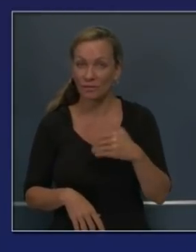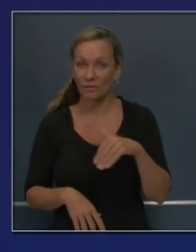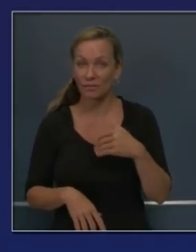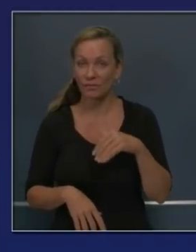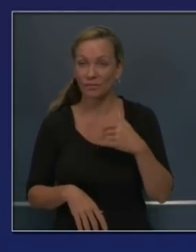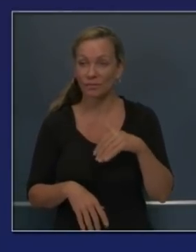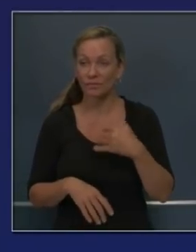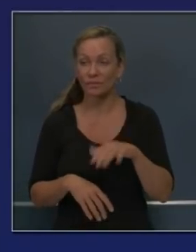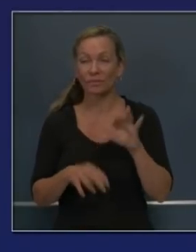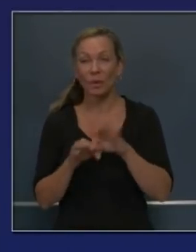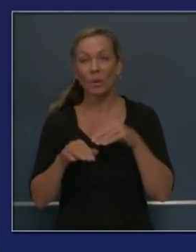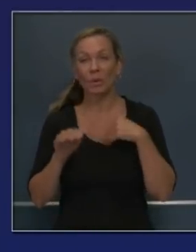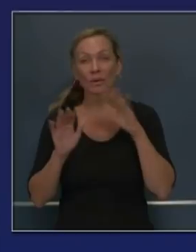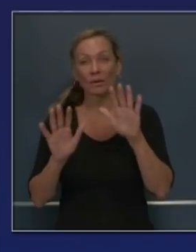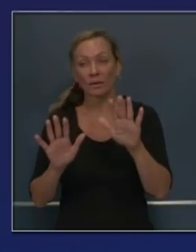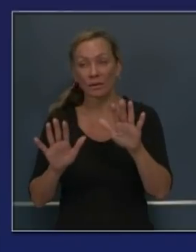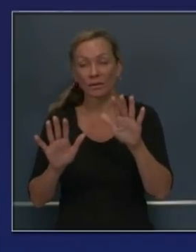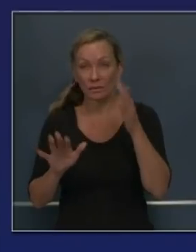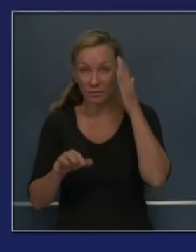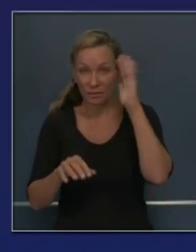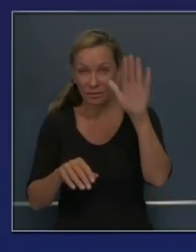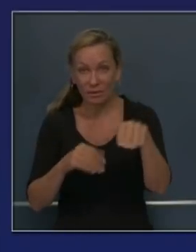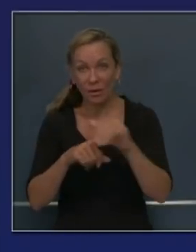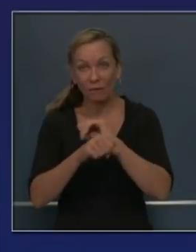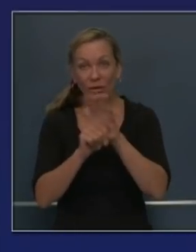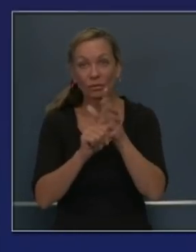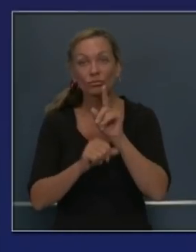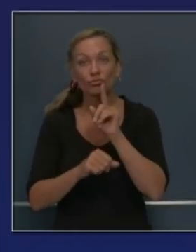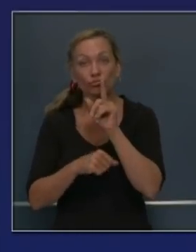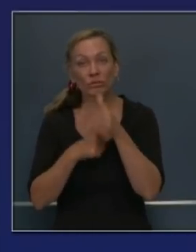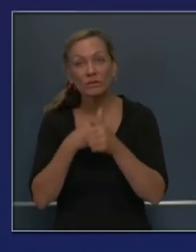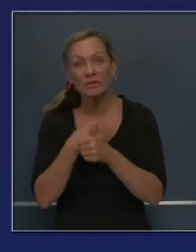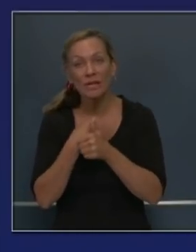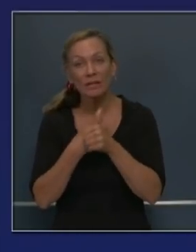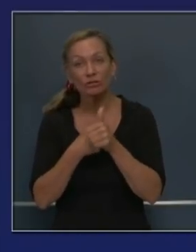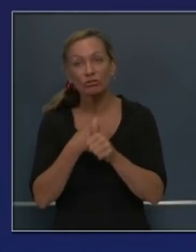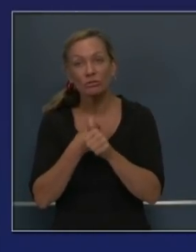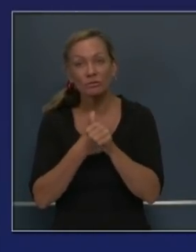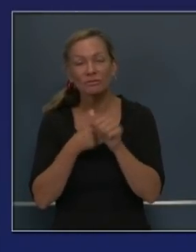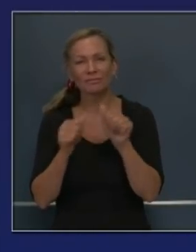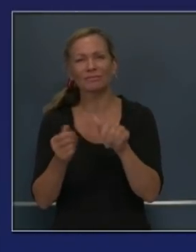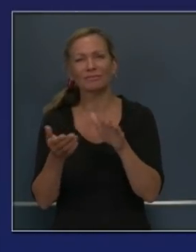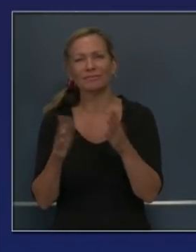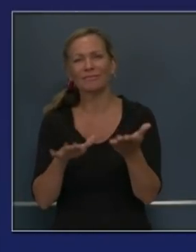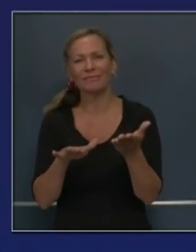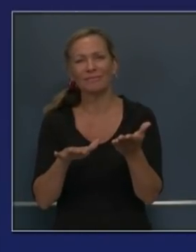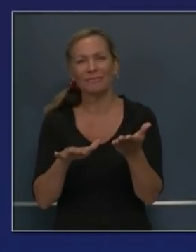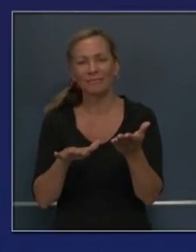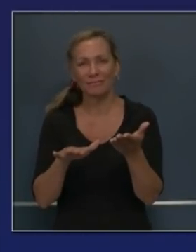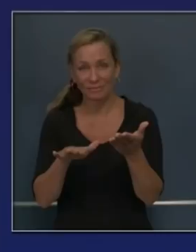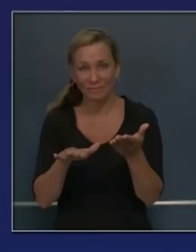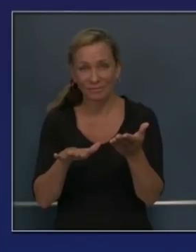ARE BATTLING THIS PANDEMIC AS WE ARE BATTLING THESE WILDFIRES ALL UP AND DOWN THE STATE OF CALIFORNIA.